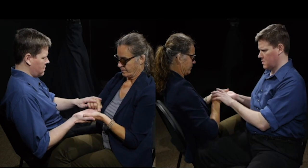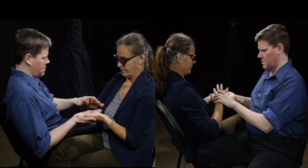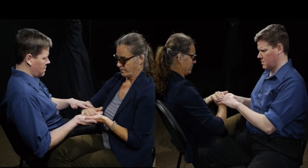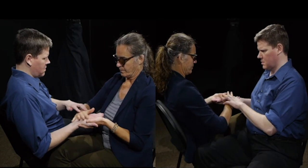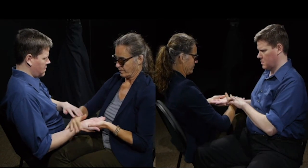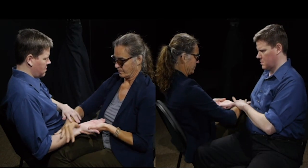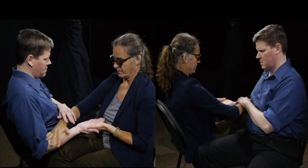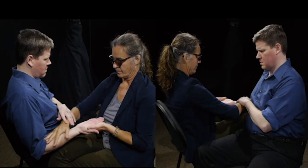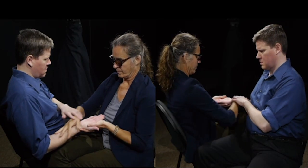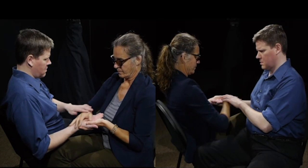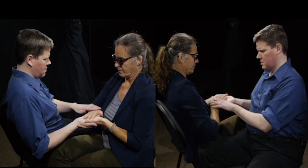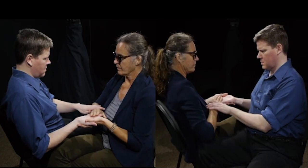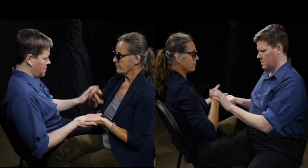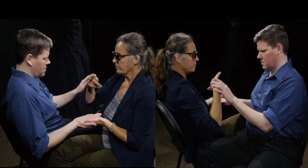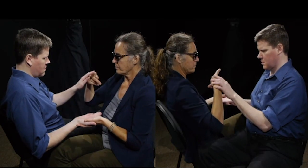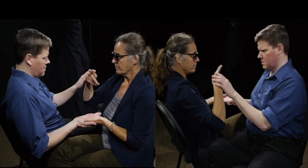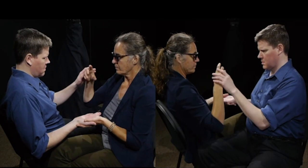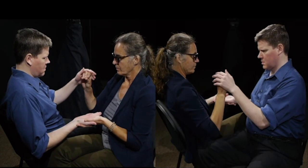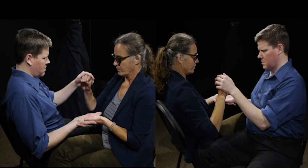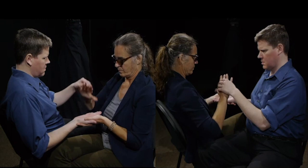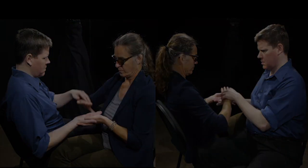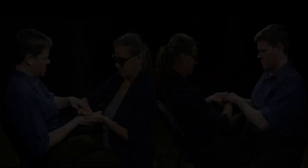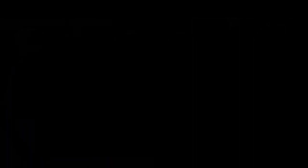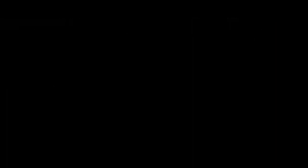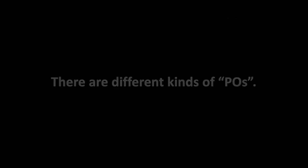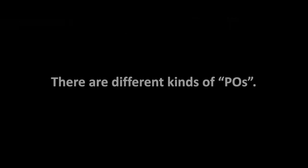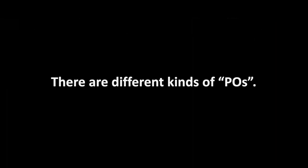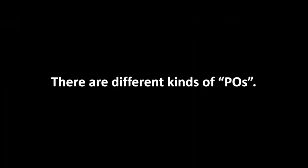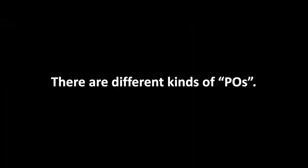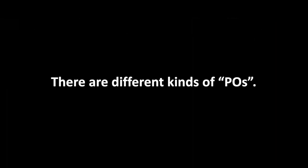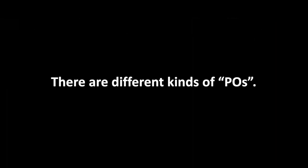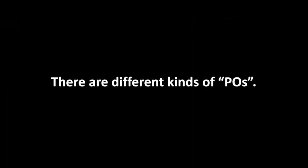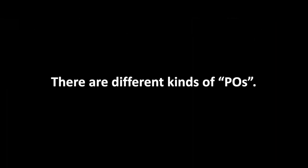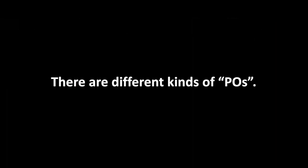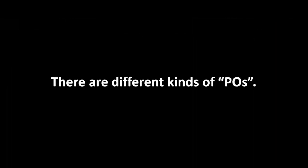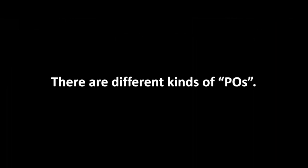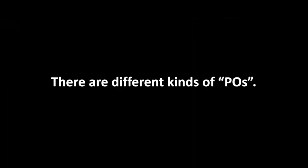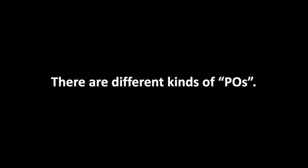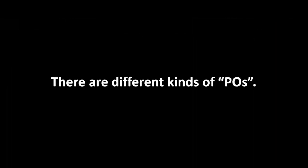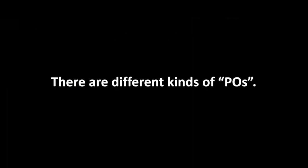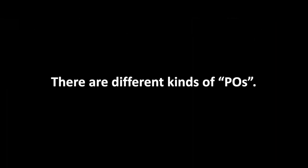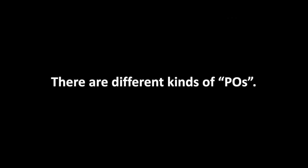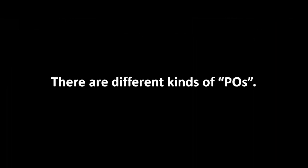can be part of the proprioceptive object, or PO. There are different kinds of POs.